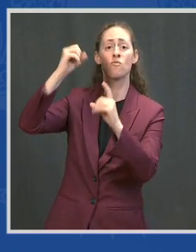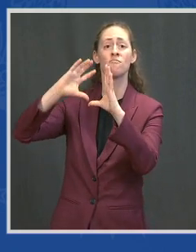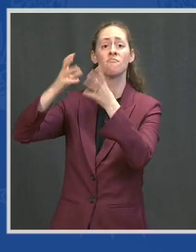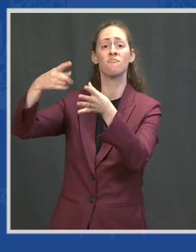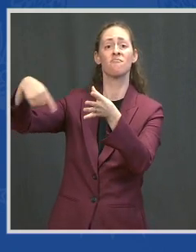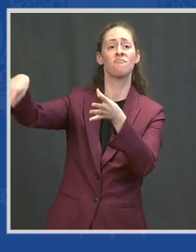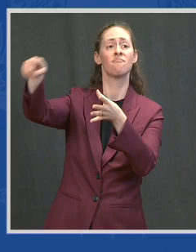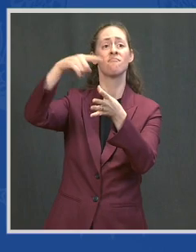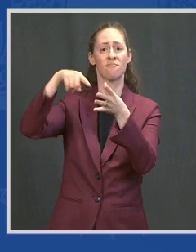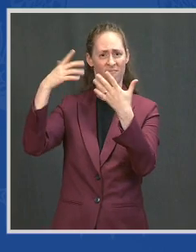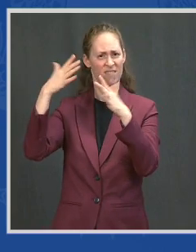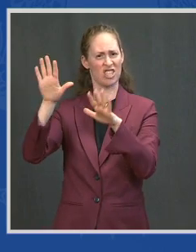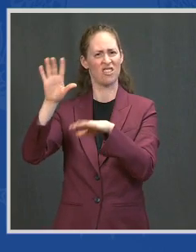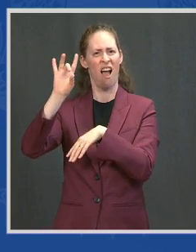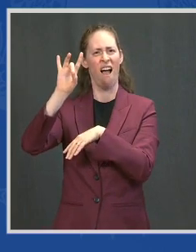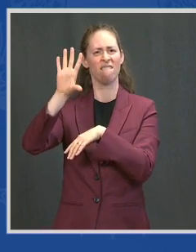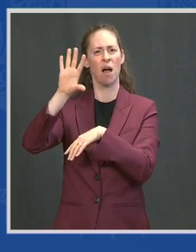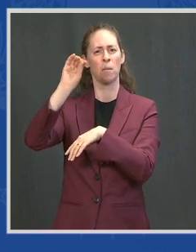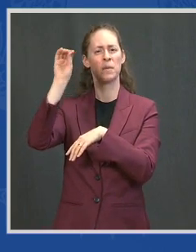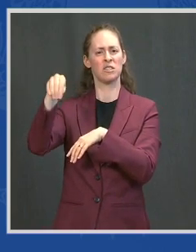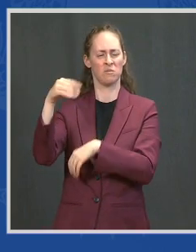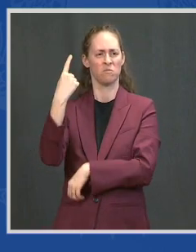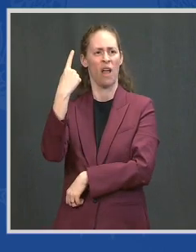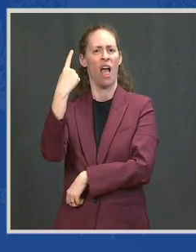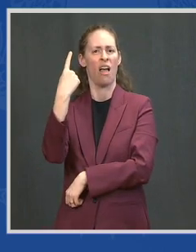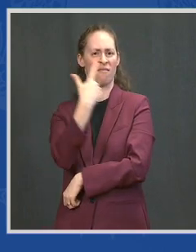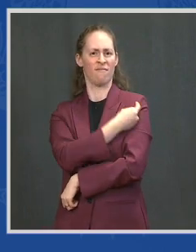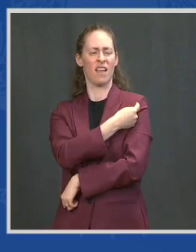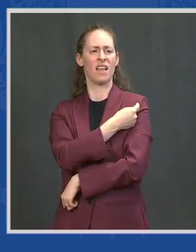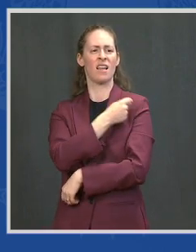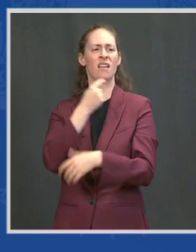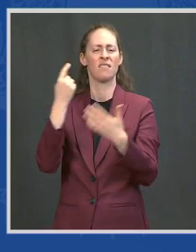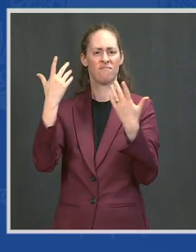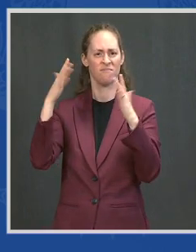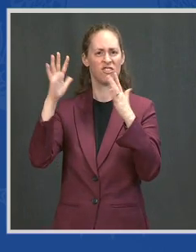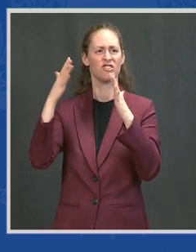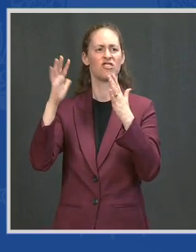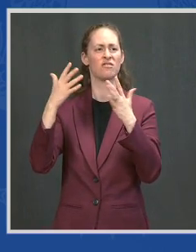And the wide cross section of the nation trusts the vaccine regardless of race or ideology.